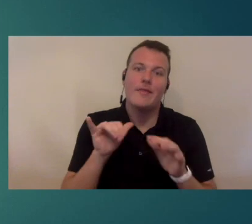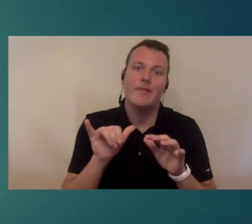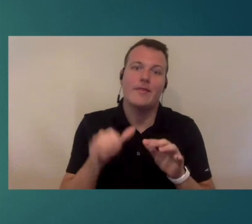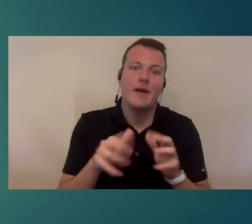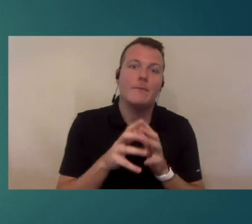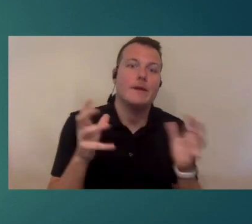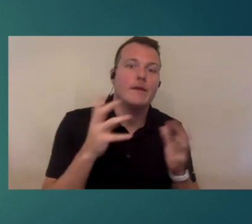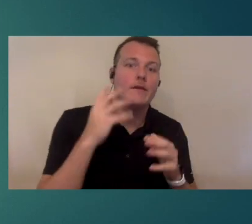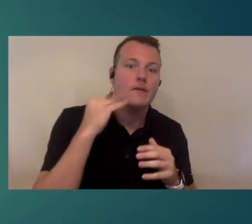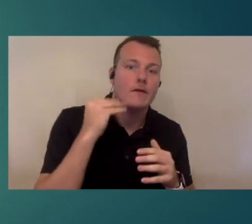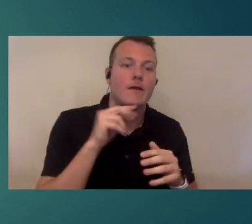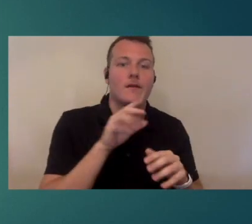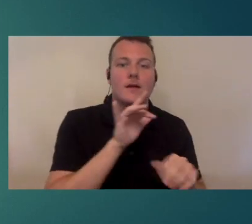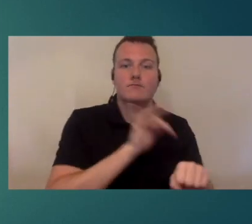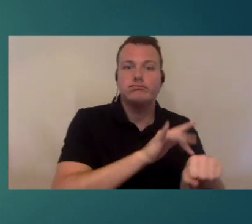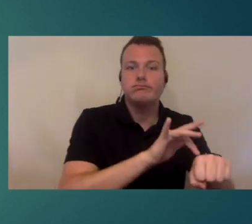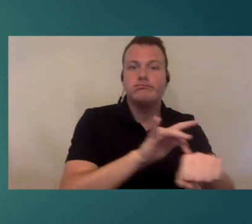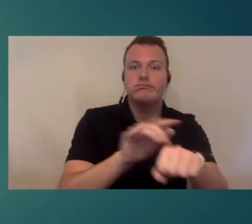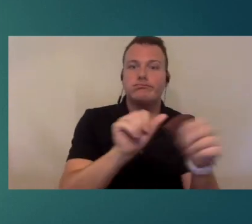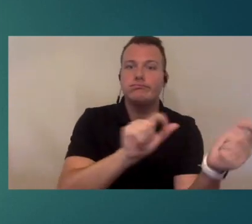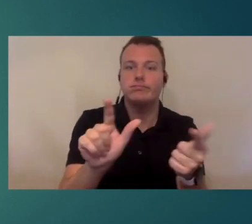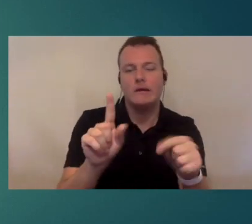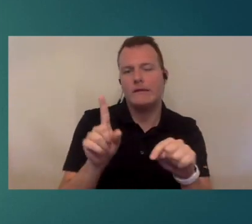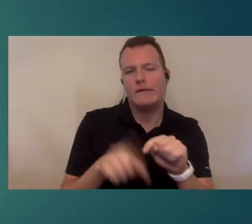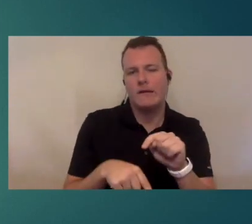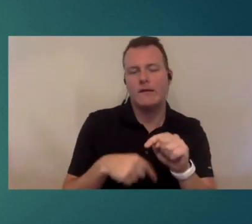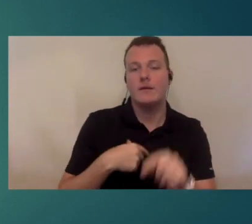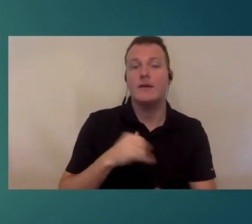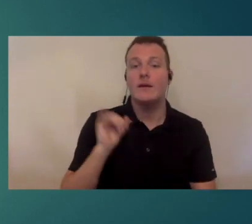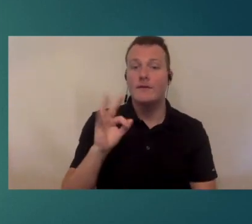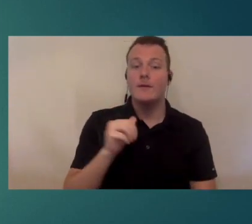want to see as many of those as I possibly can. If you're doing military